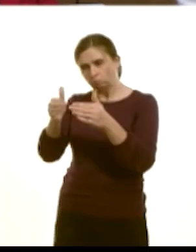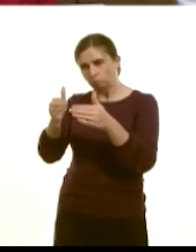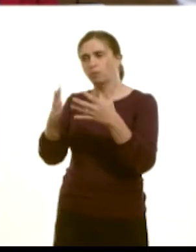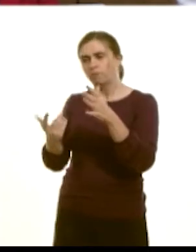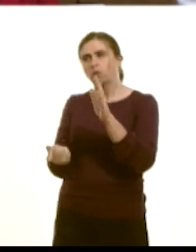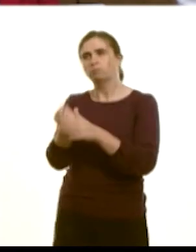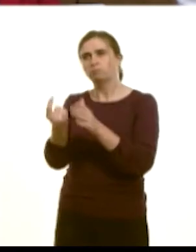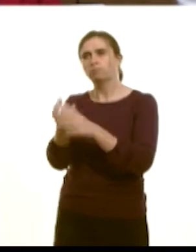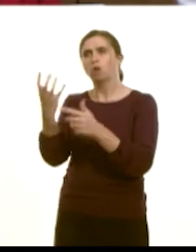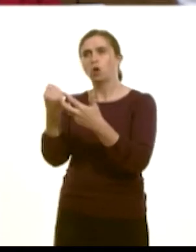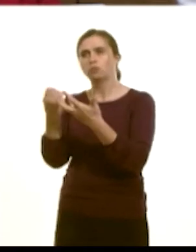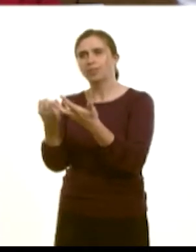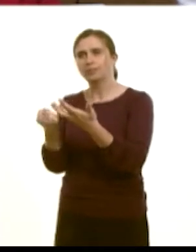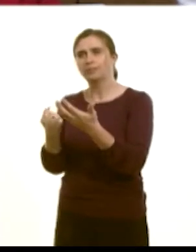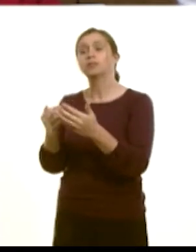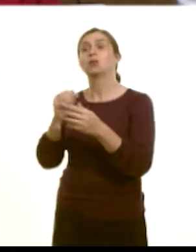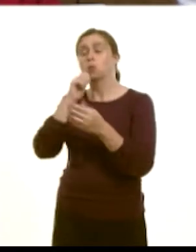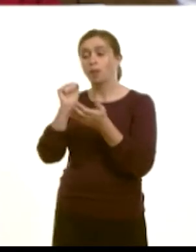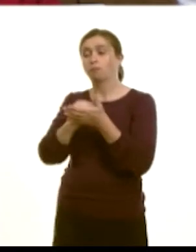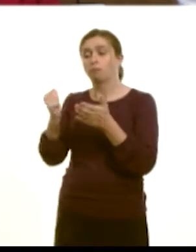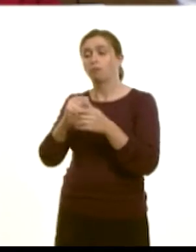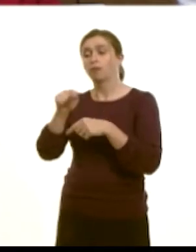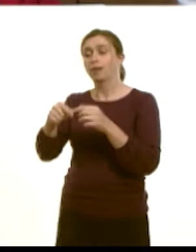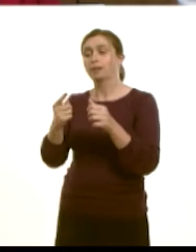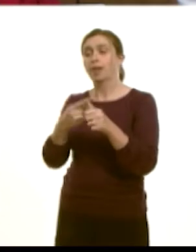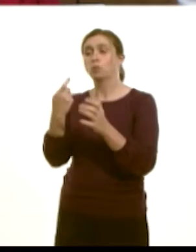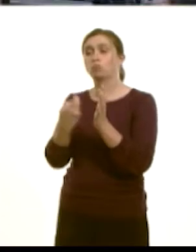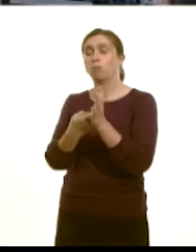We will publish the next annual report in March of next year.